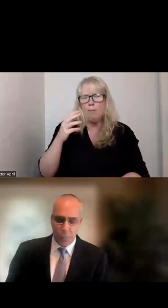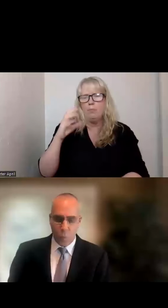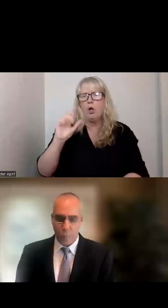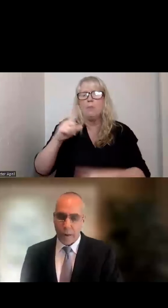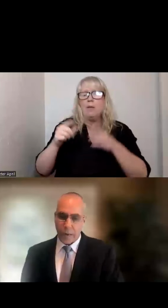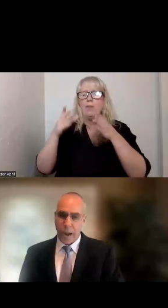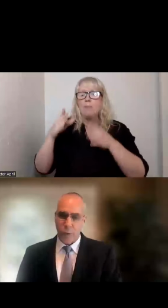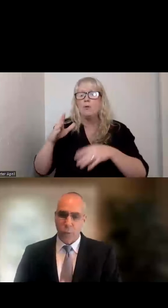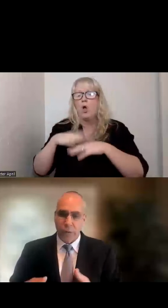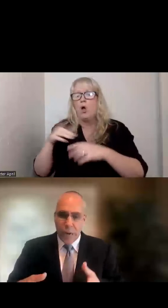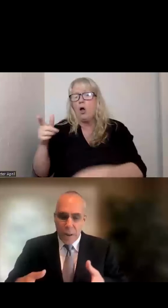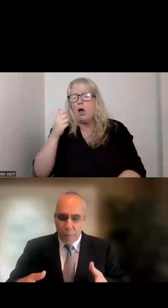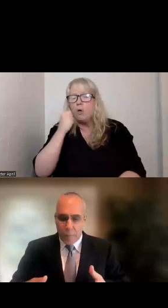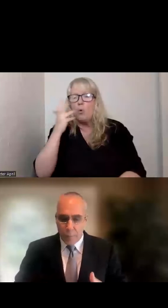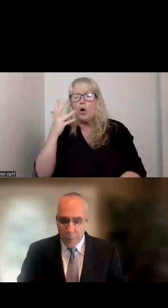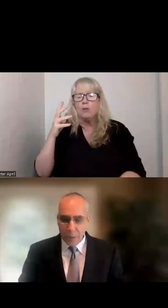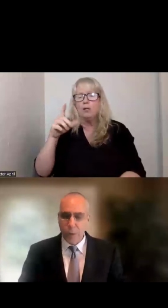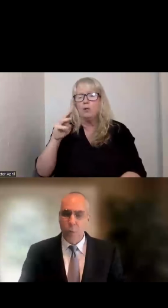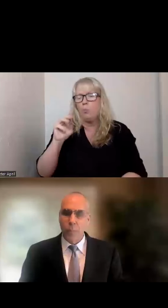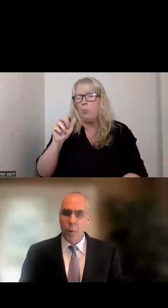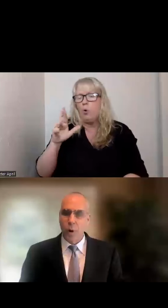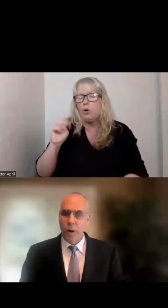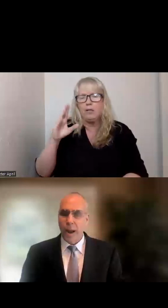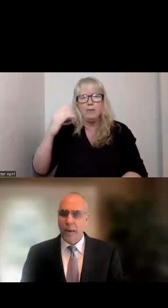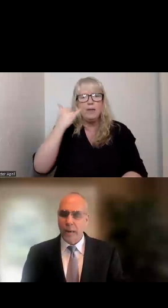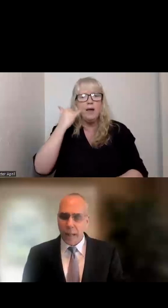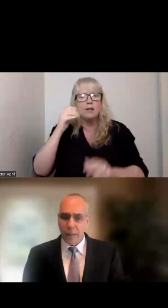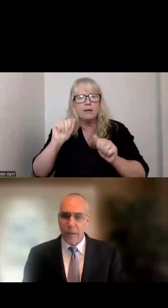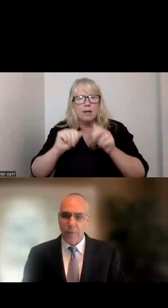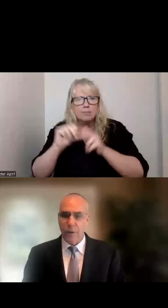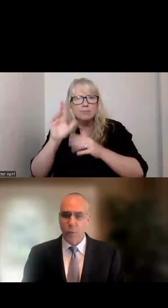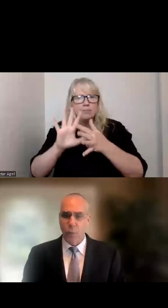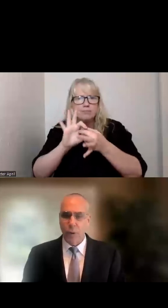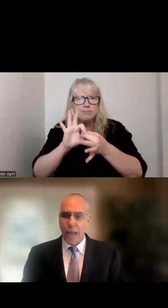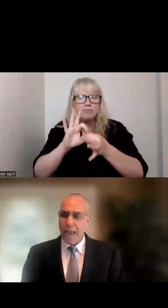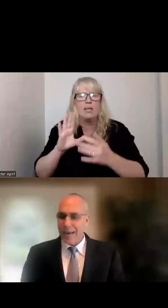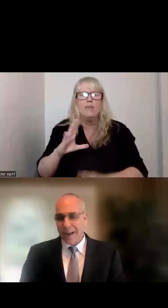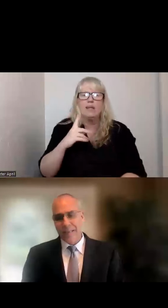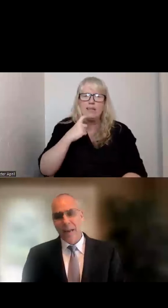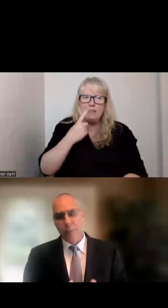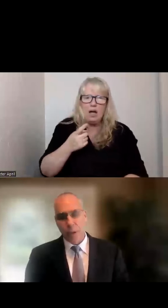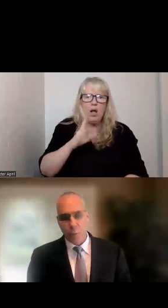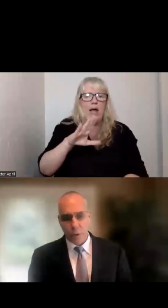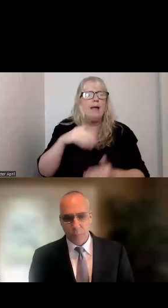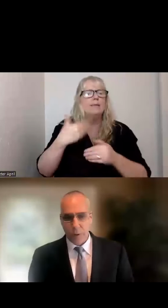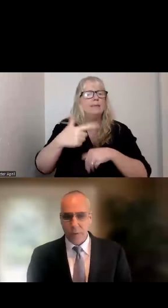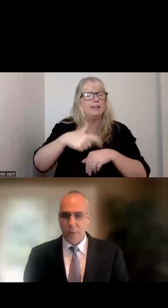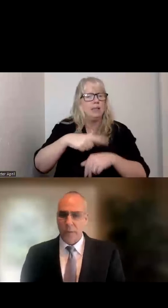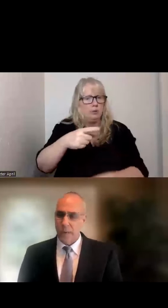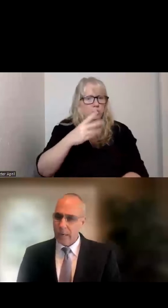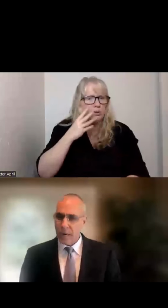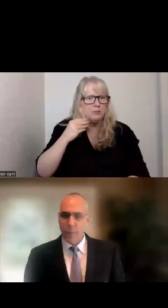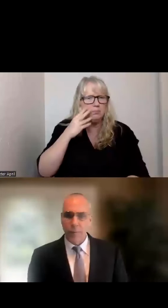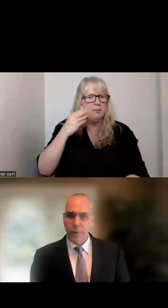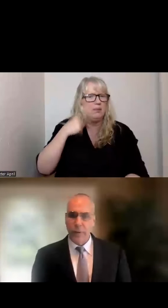ON THE WARM LINE CAN BUILD THE RAPPORT AND TELL THE INDIVIDUAL NEXT TIME THAT YOU ARE EXPERIENCING THIS AND NEXT TIME YOU ARE FEELING